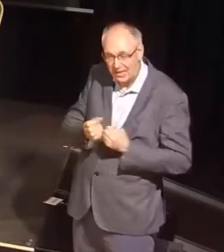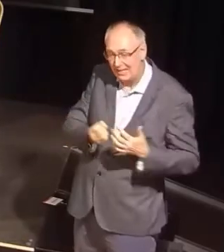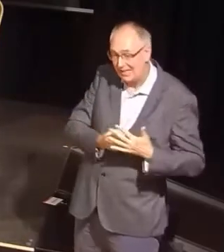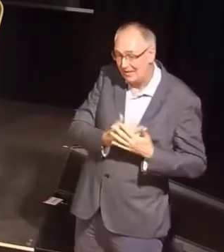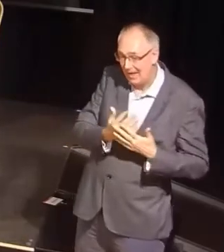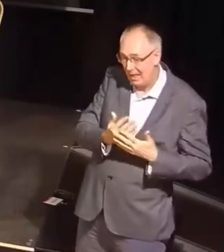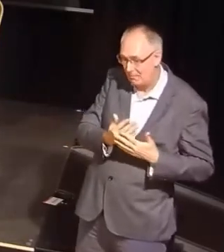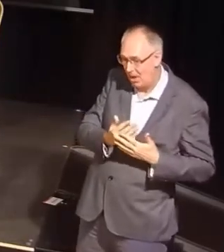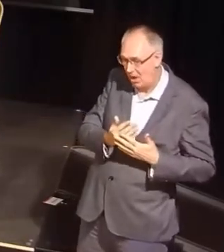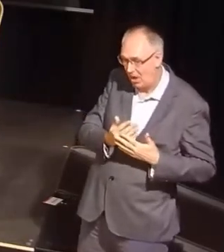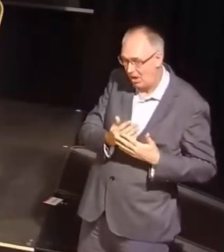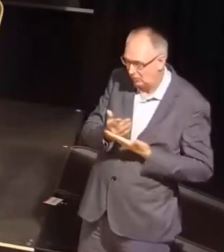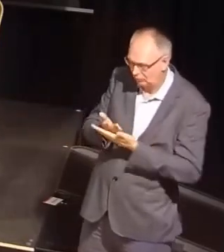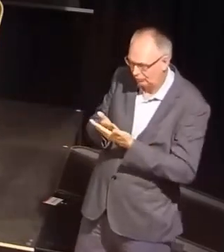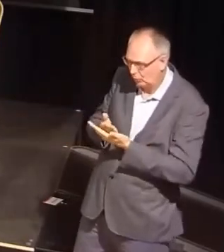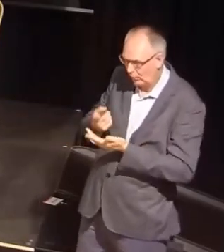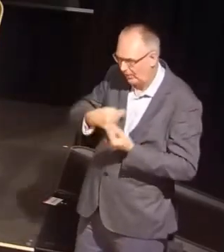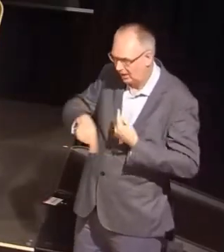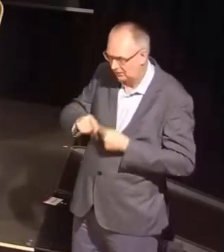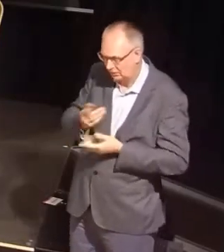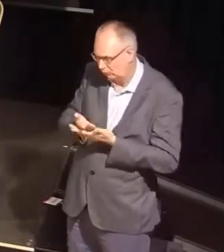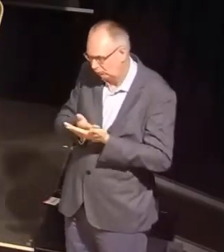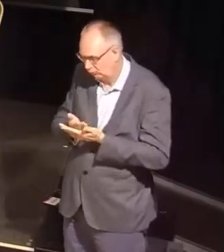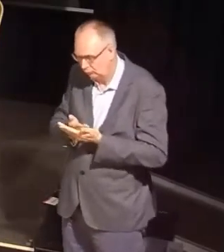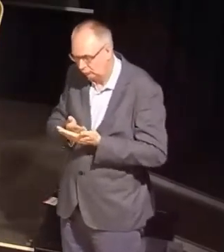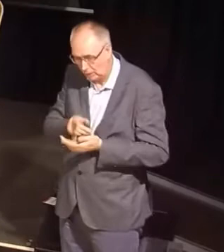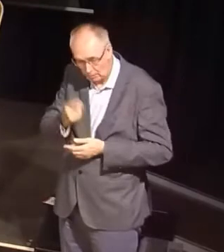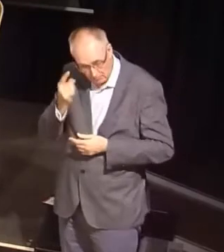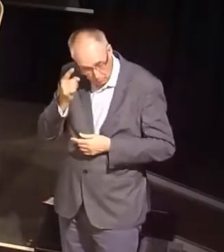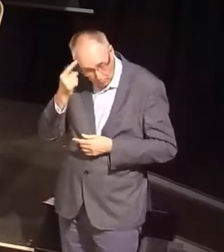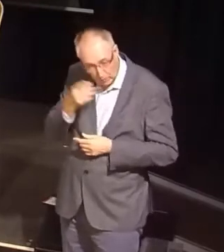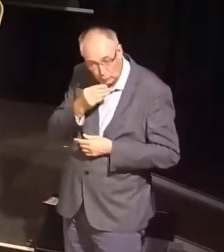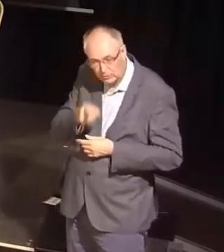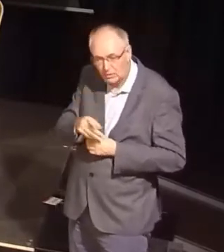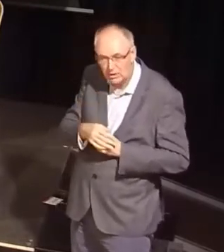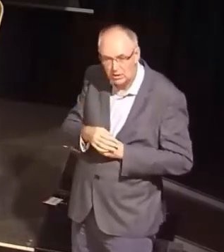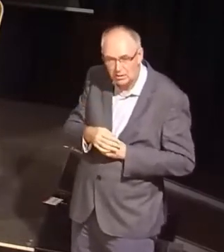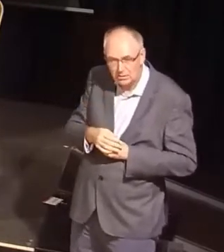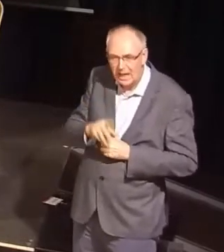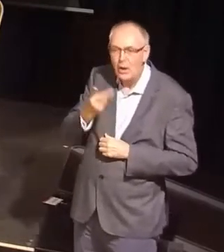after having a chat with us, whether or not we thought it was a good idea. You can now play this two player,